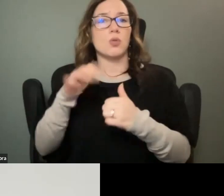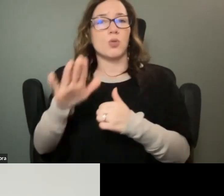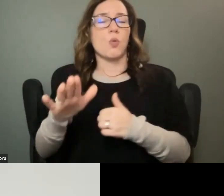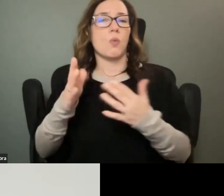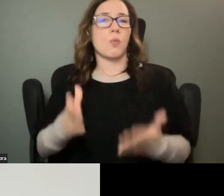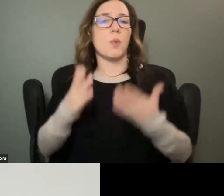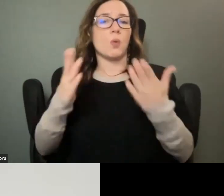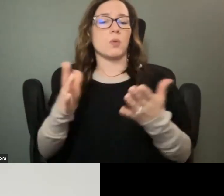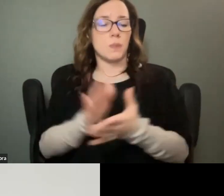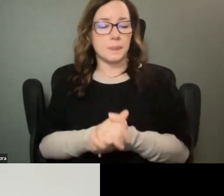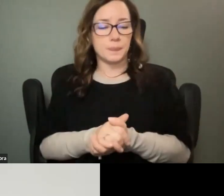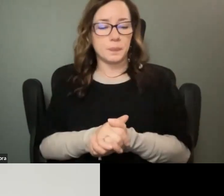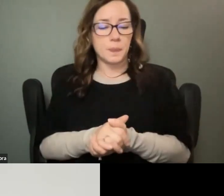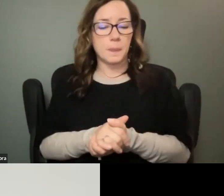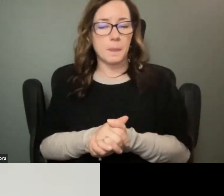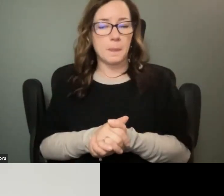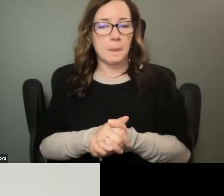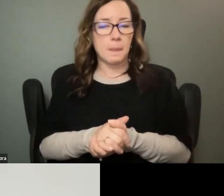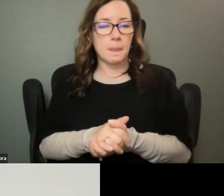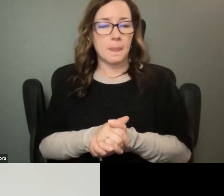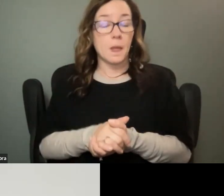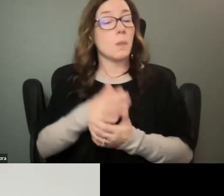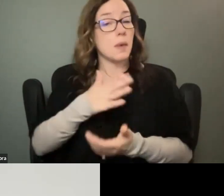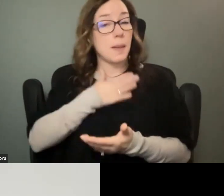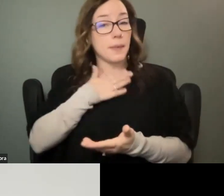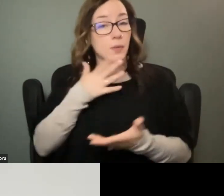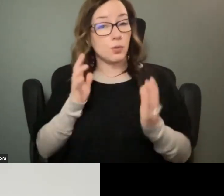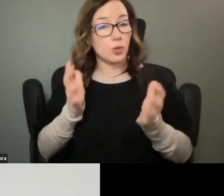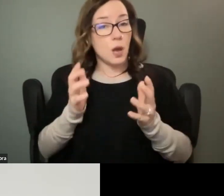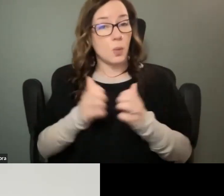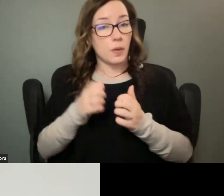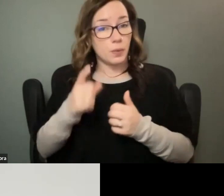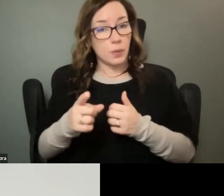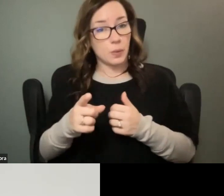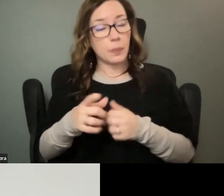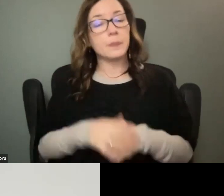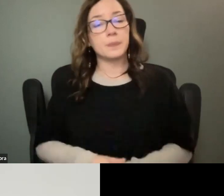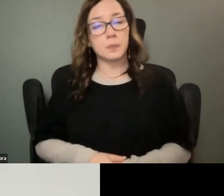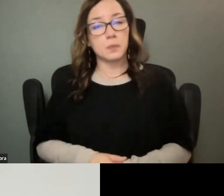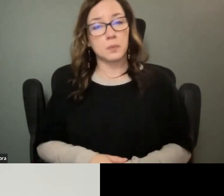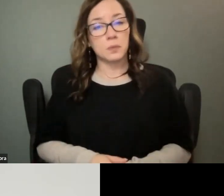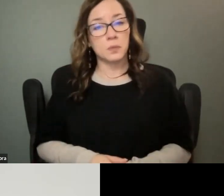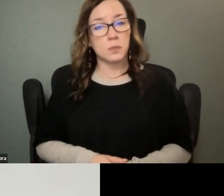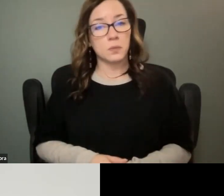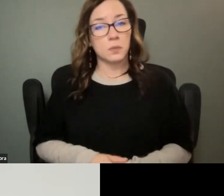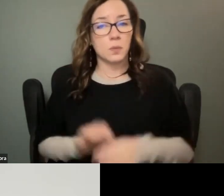but again uh we would be happy to talk to you uh